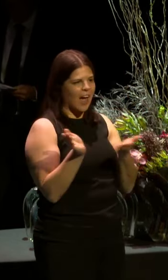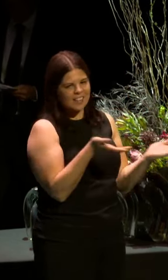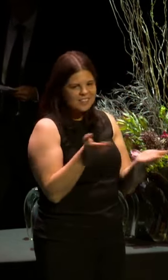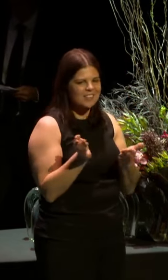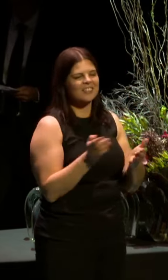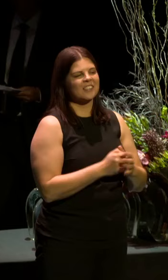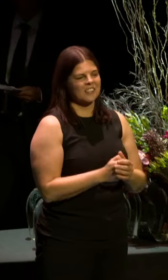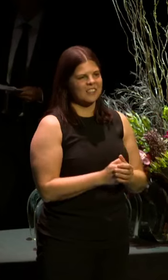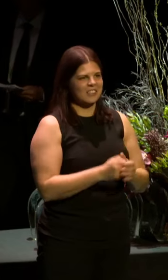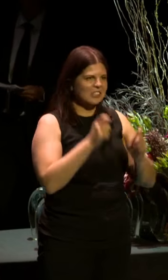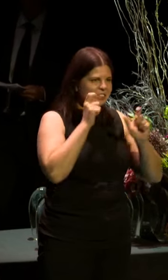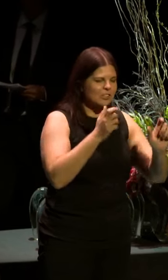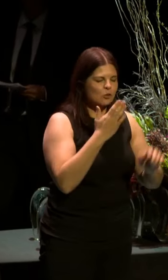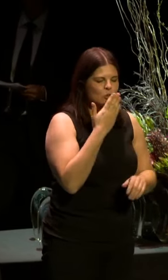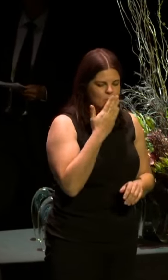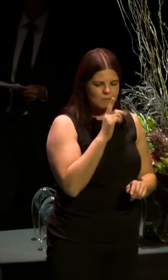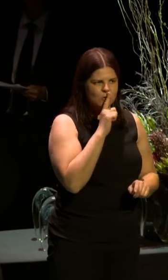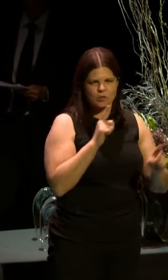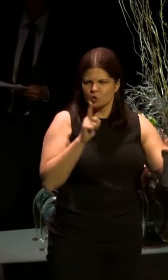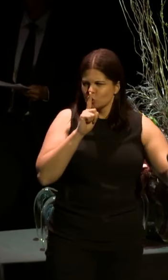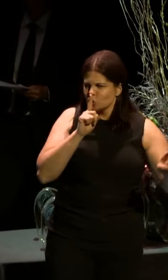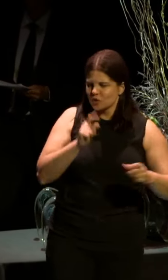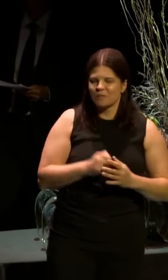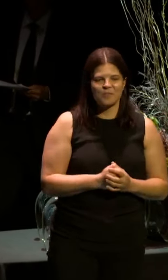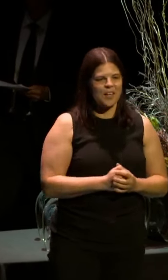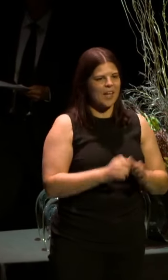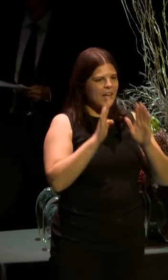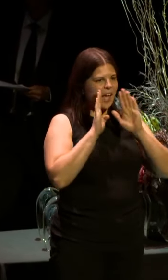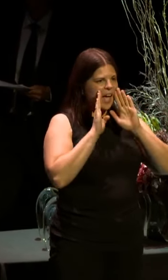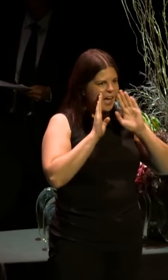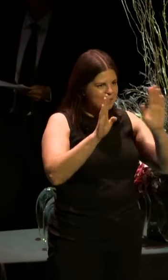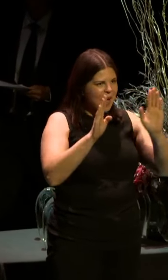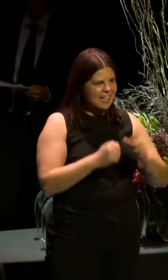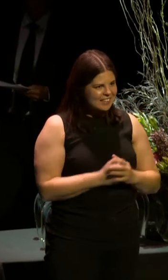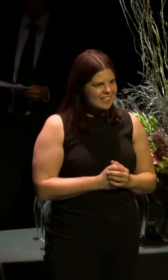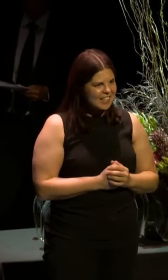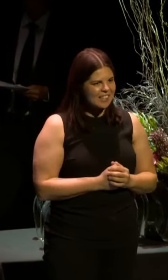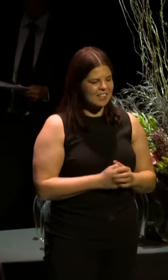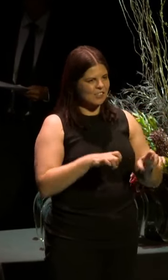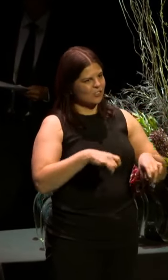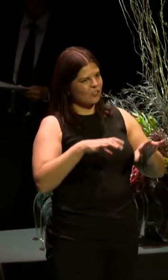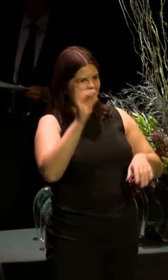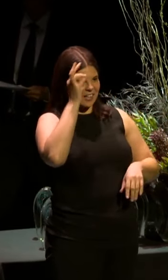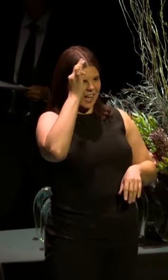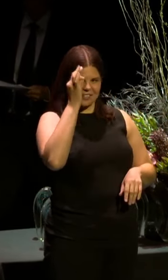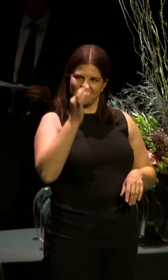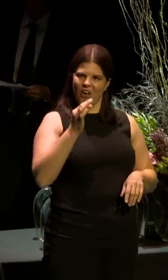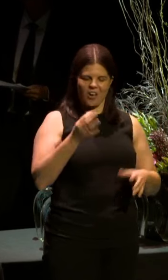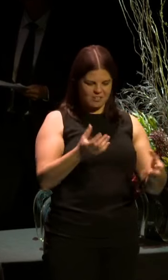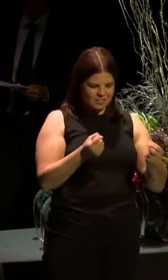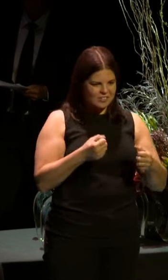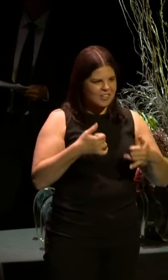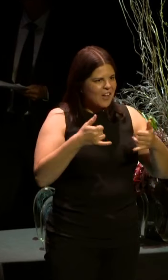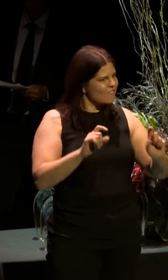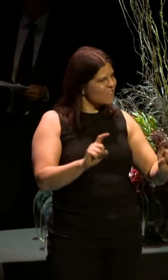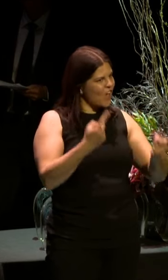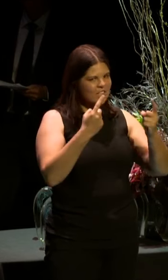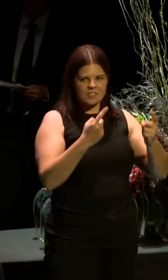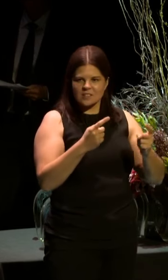Look, I just want to say this is amazing, and acceptance from the Australia Council. It's my first. Is the Literature Board here tonight?